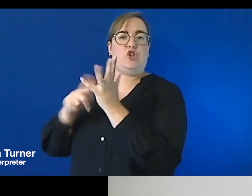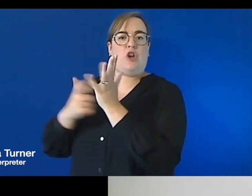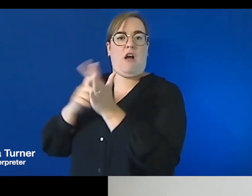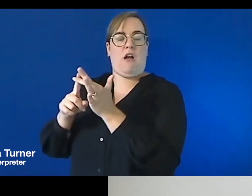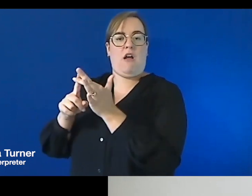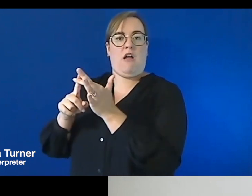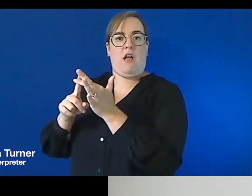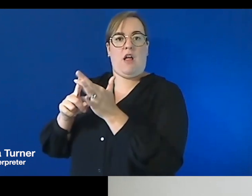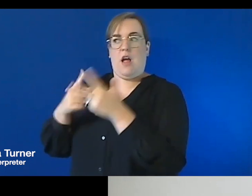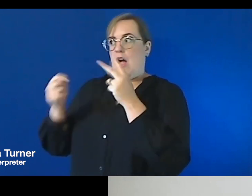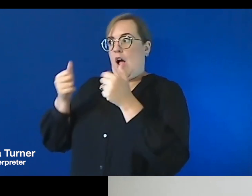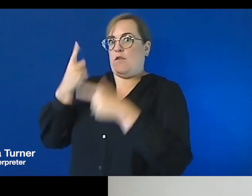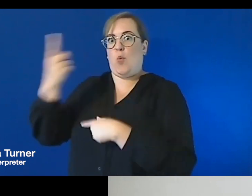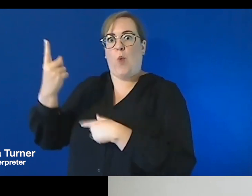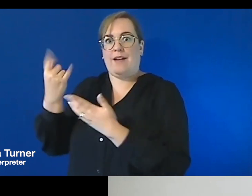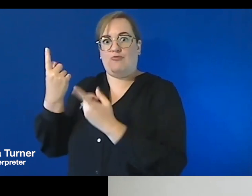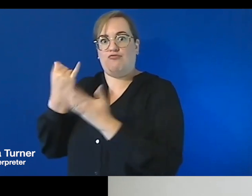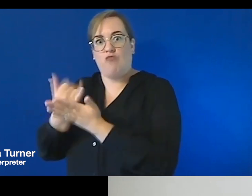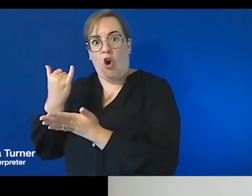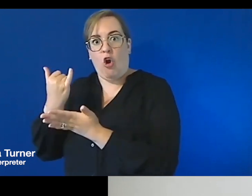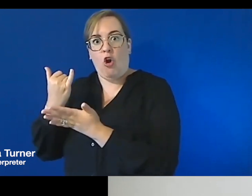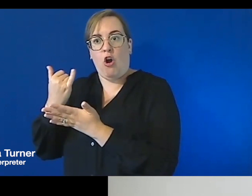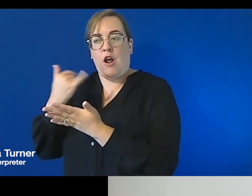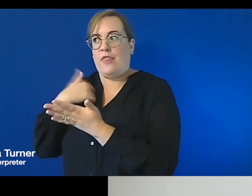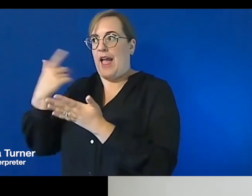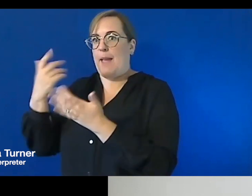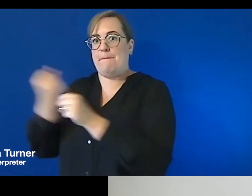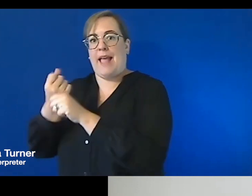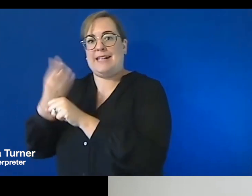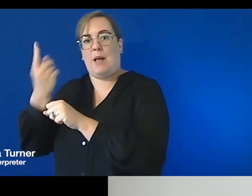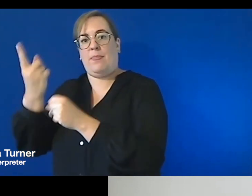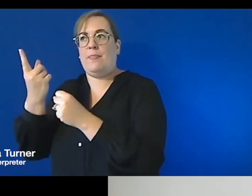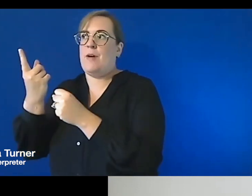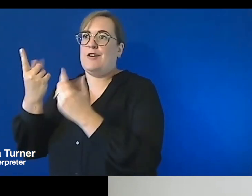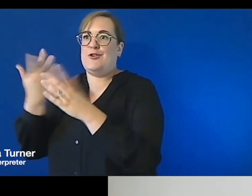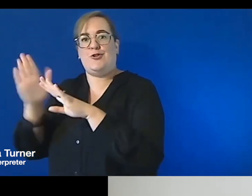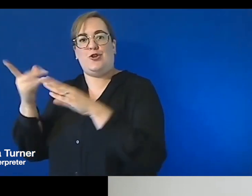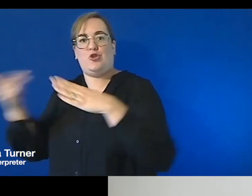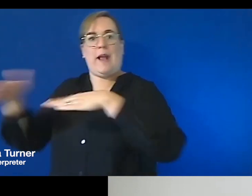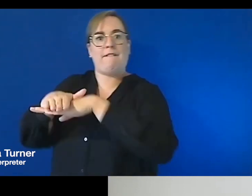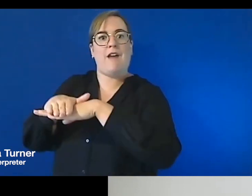another in order to have to make up previous one but the problem is which we just had no relevant